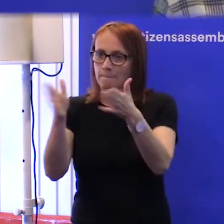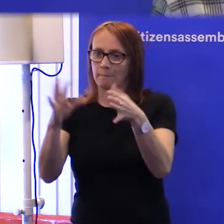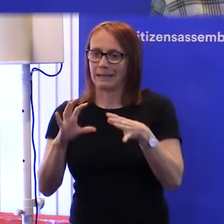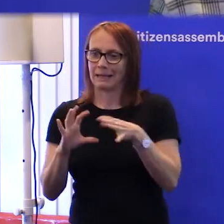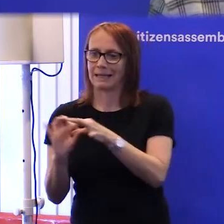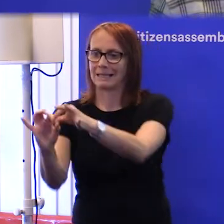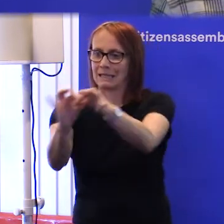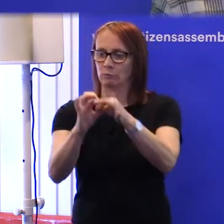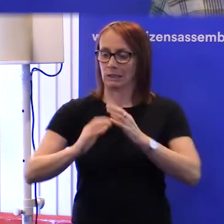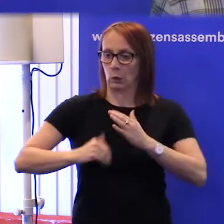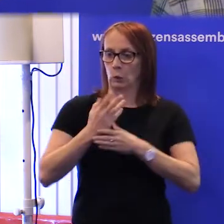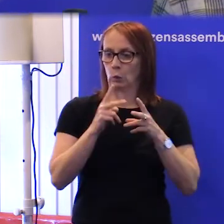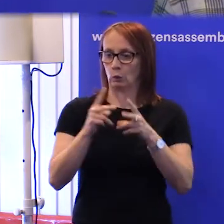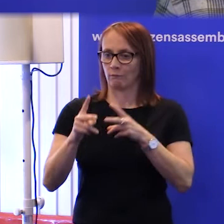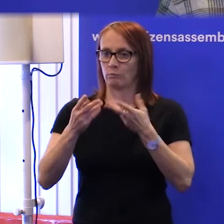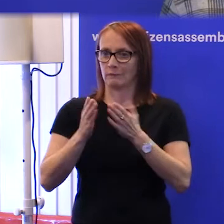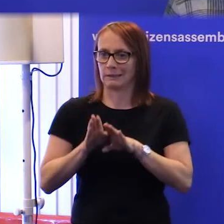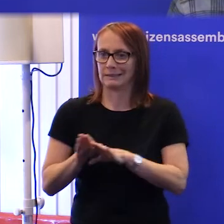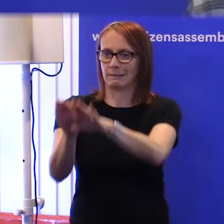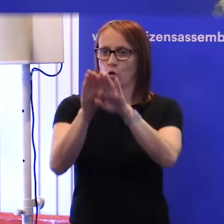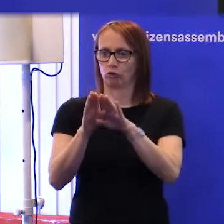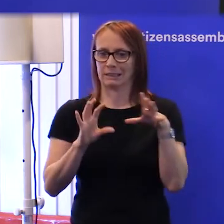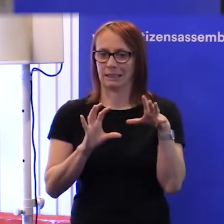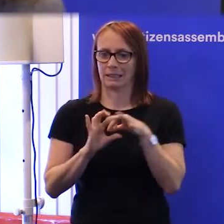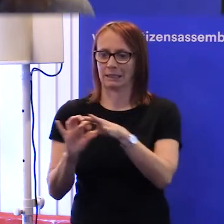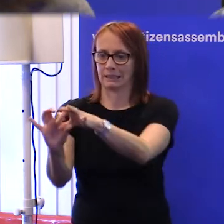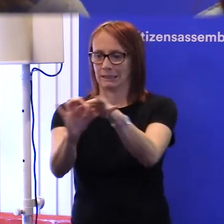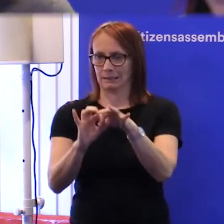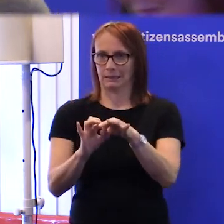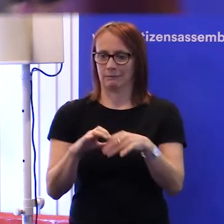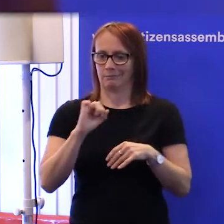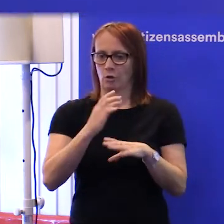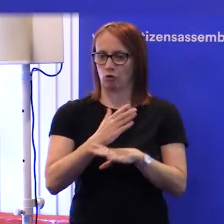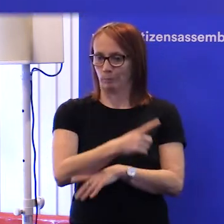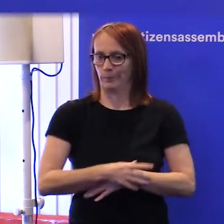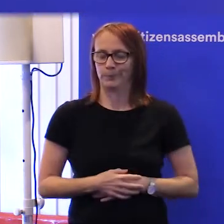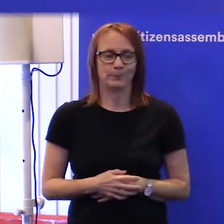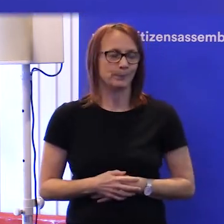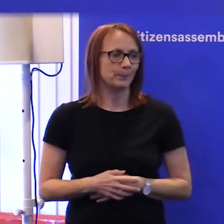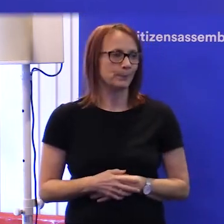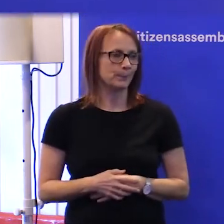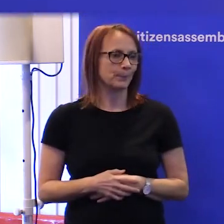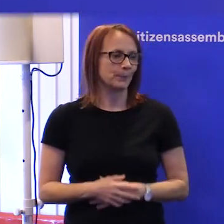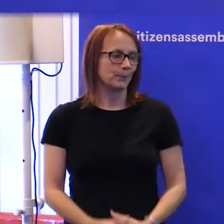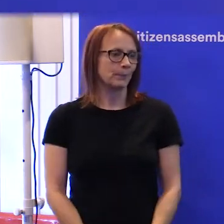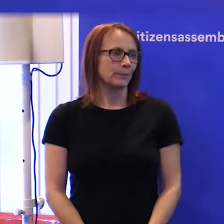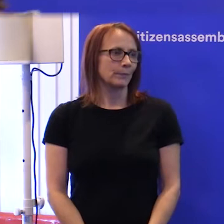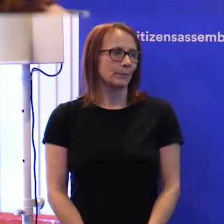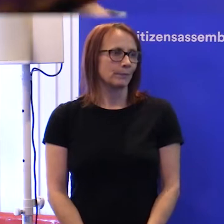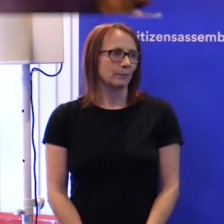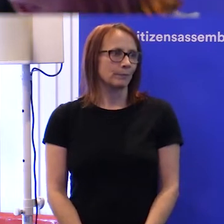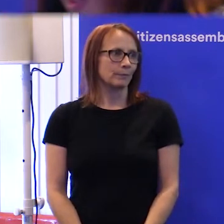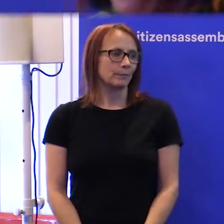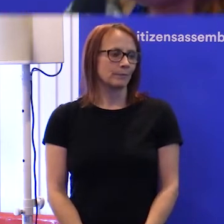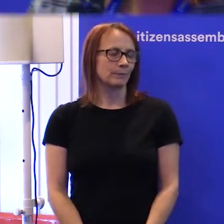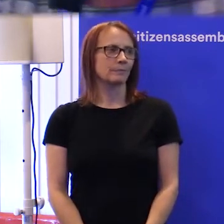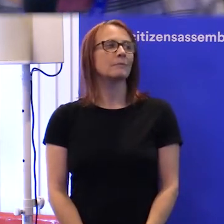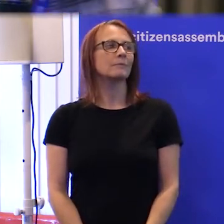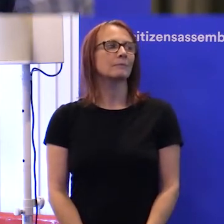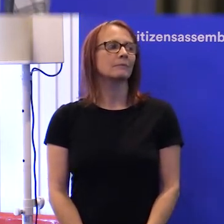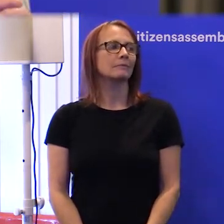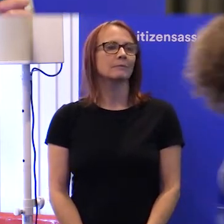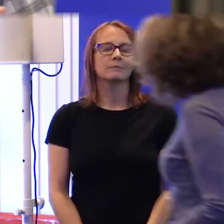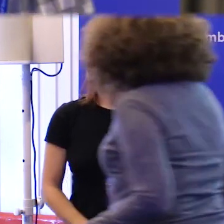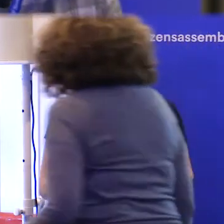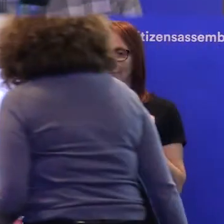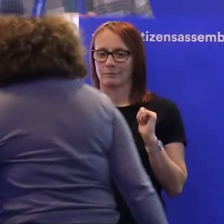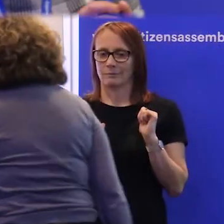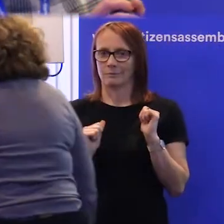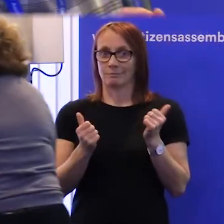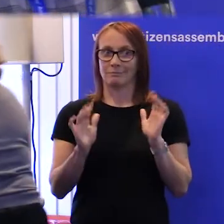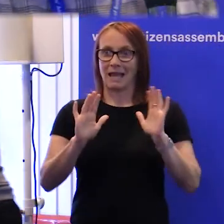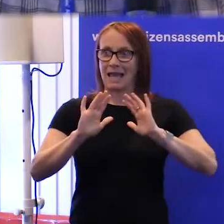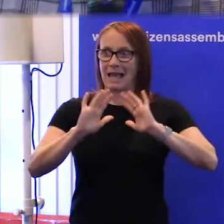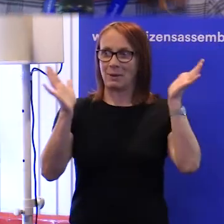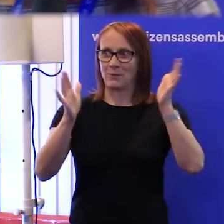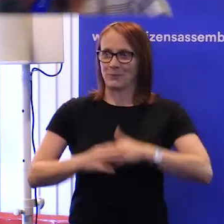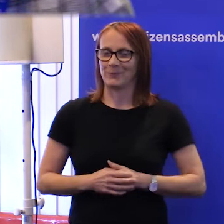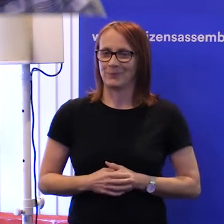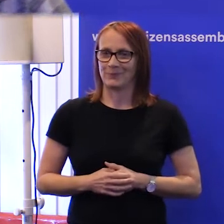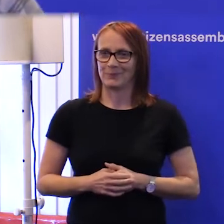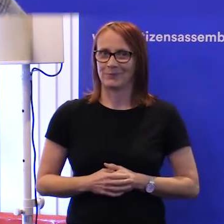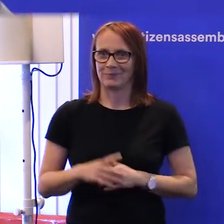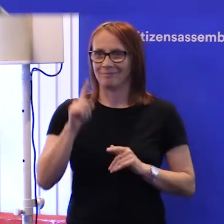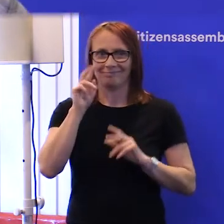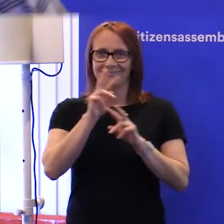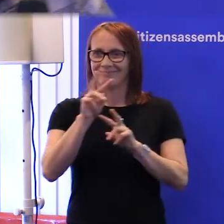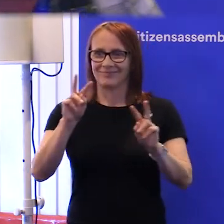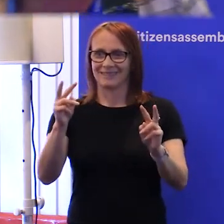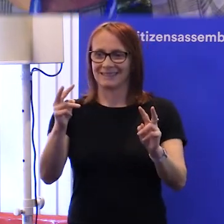democratic innovation ok so hello so most of you will have seen me speaking a